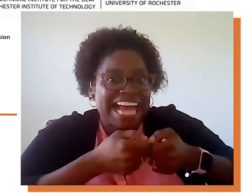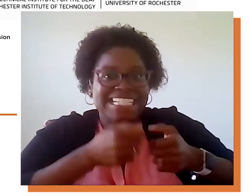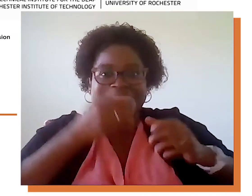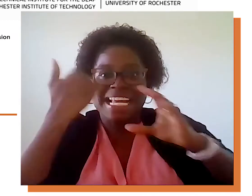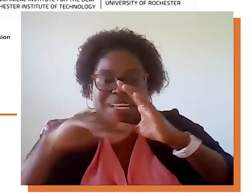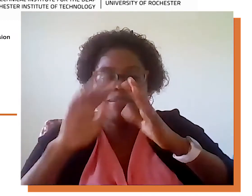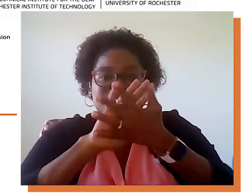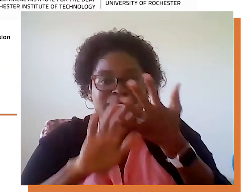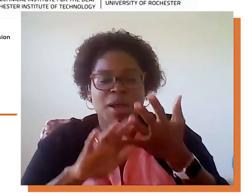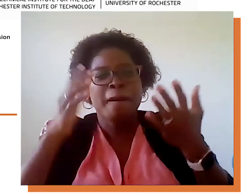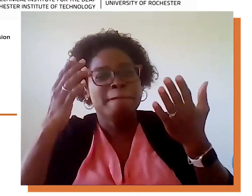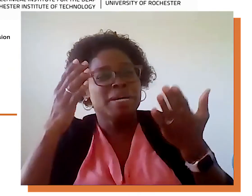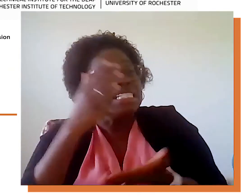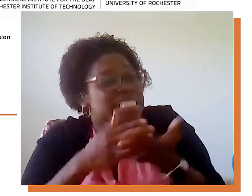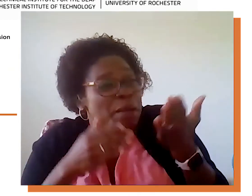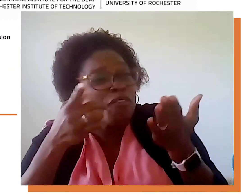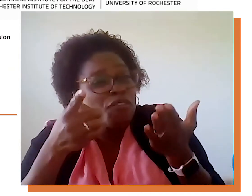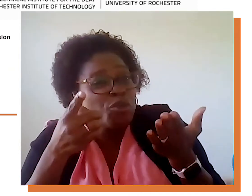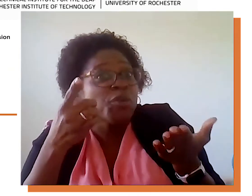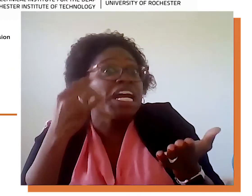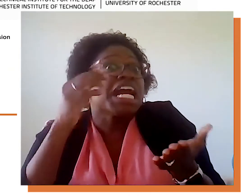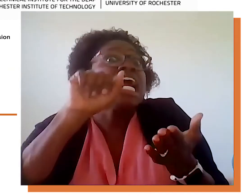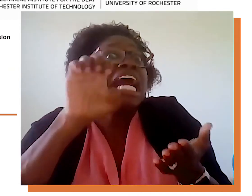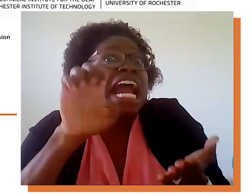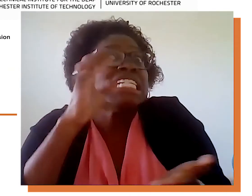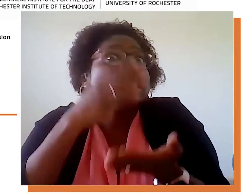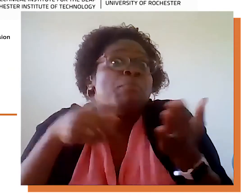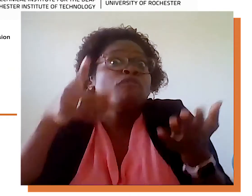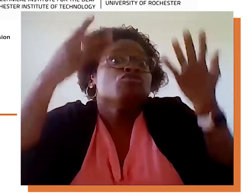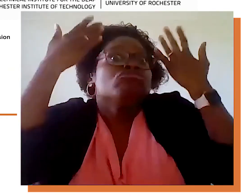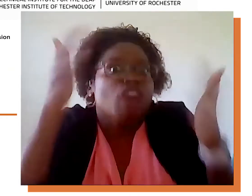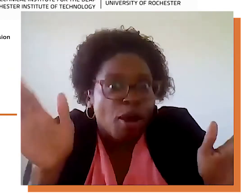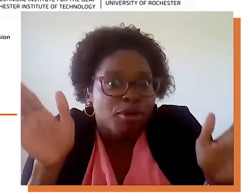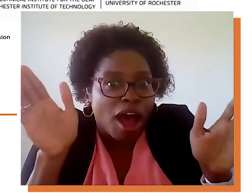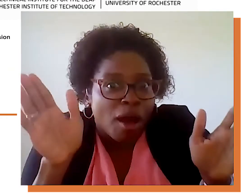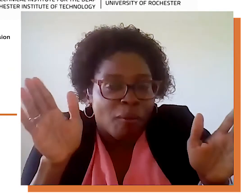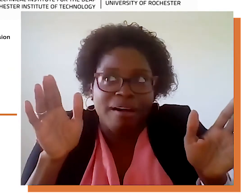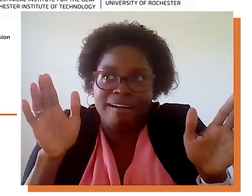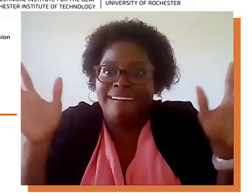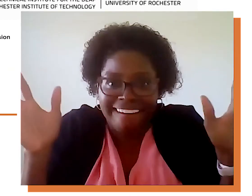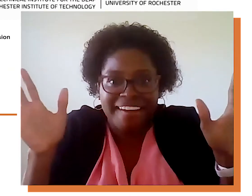But I am the new Director of Diversity and Inclusion, in case some of you don't know yet.